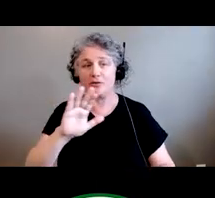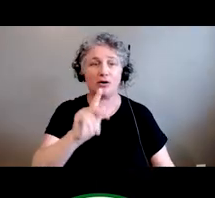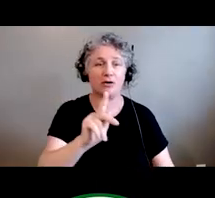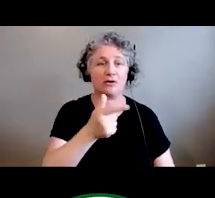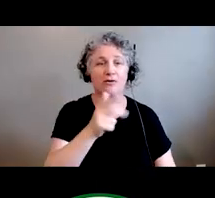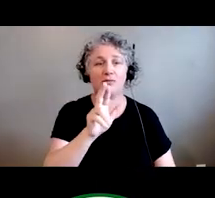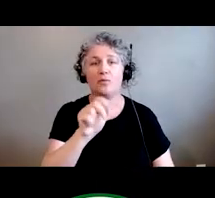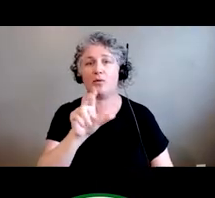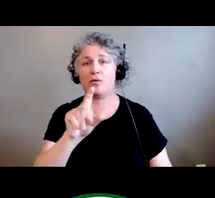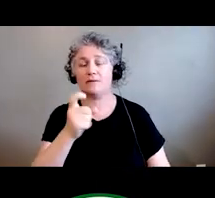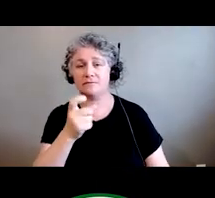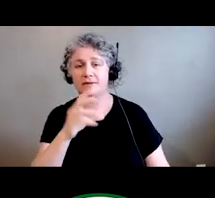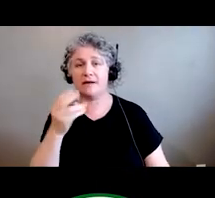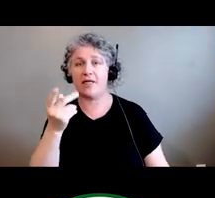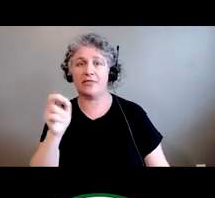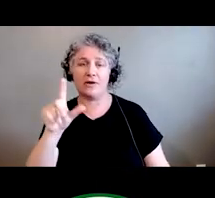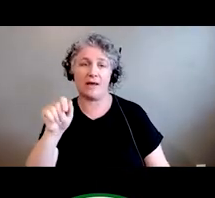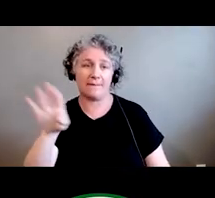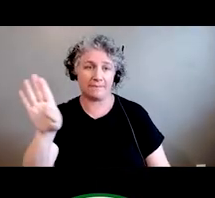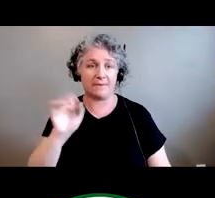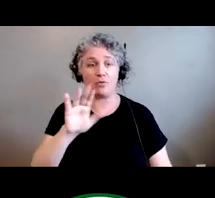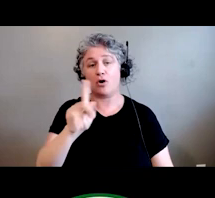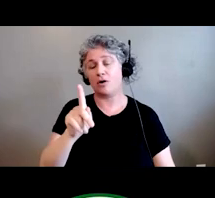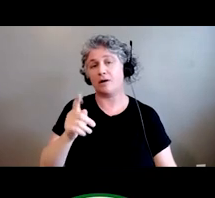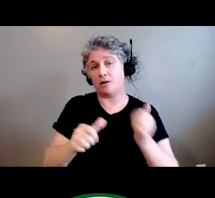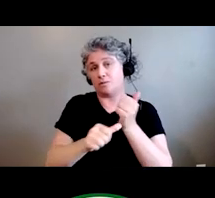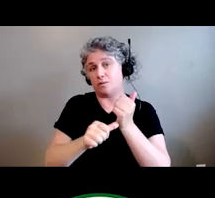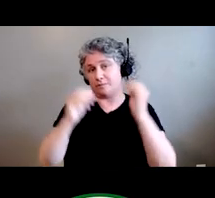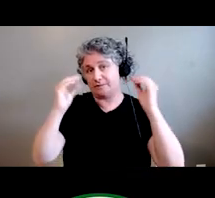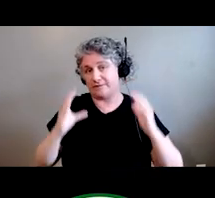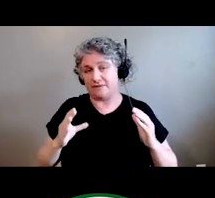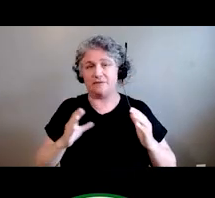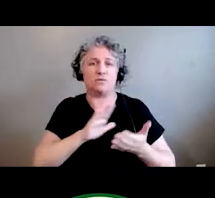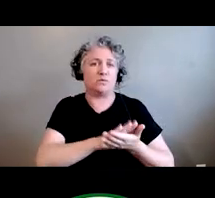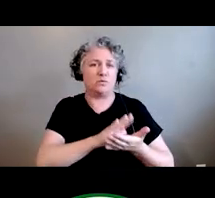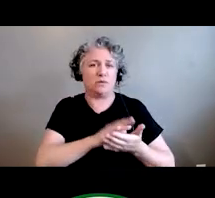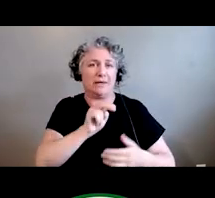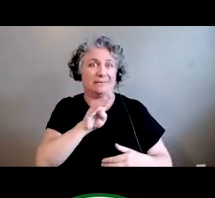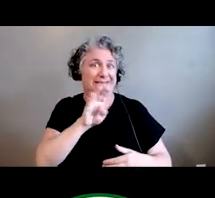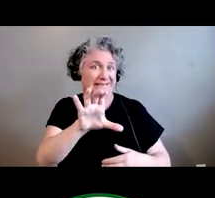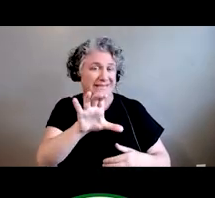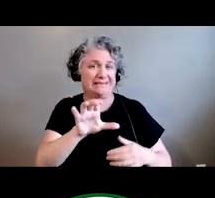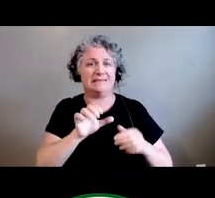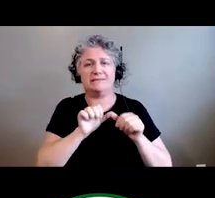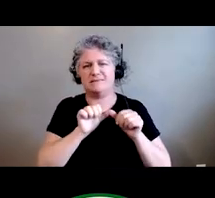And a register professional planner. Mark's research focuses broadly on sustainable, resilient,